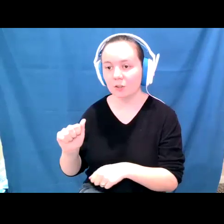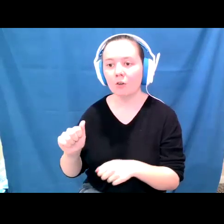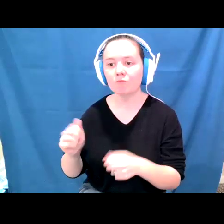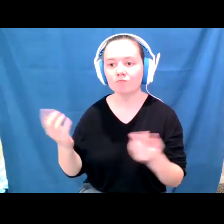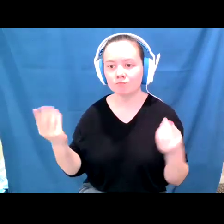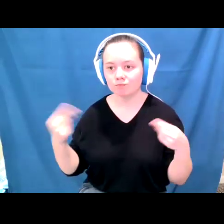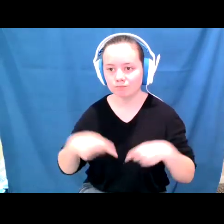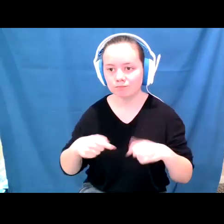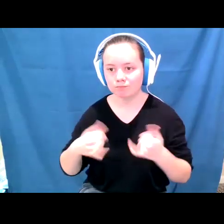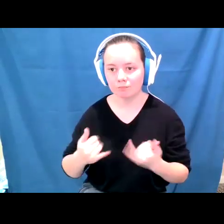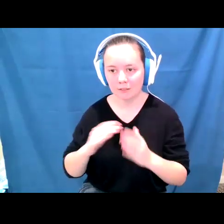We want to move to the next slide.